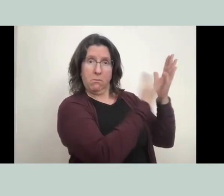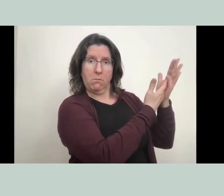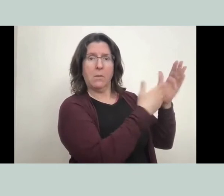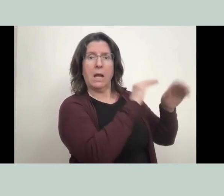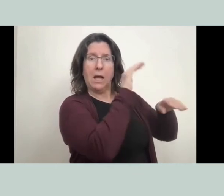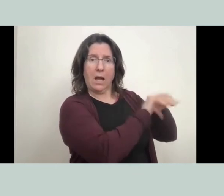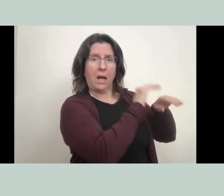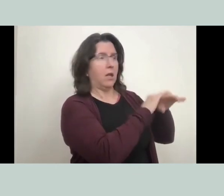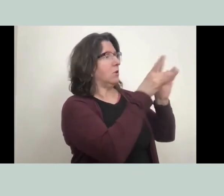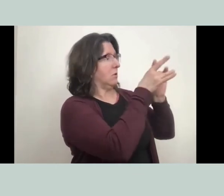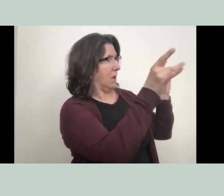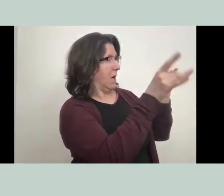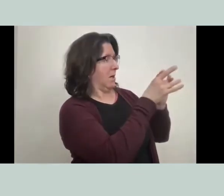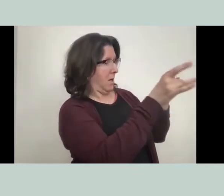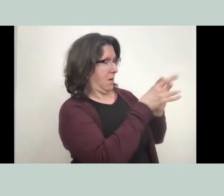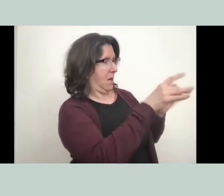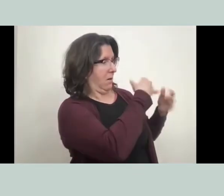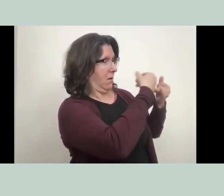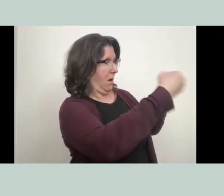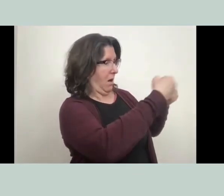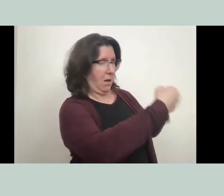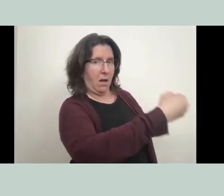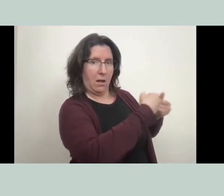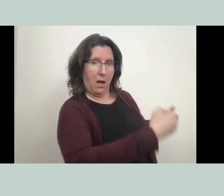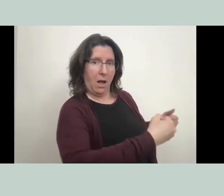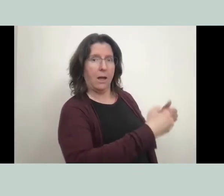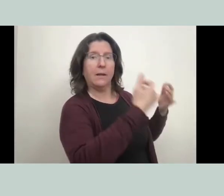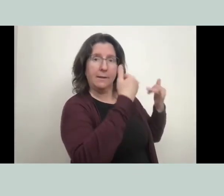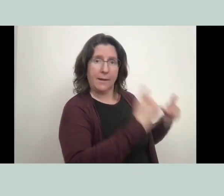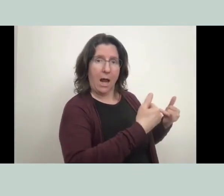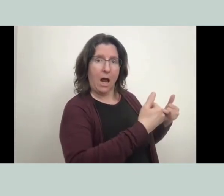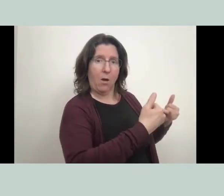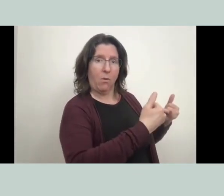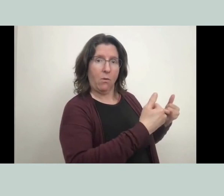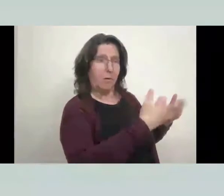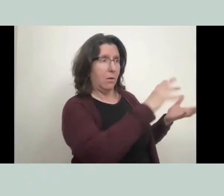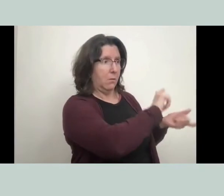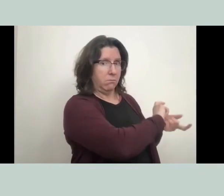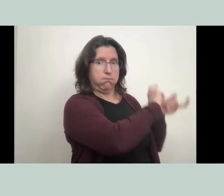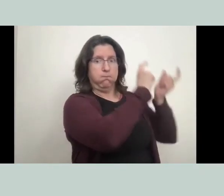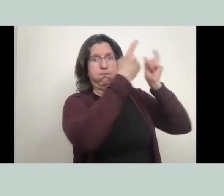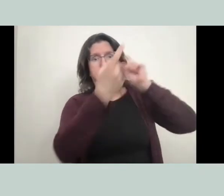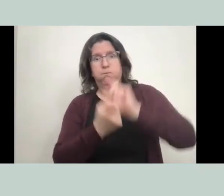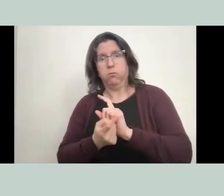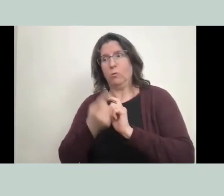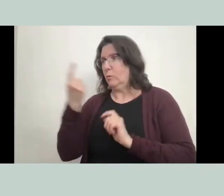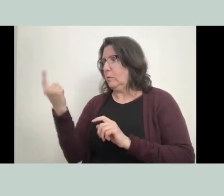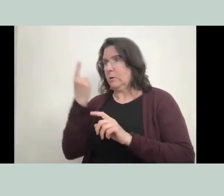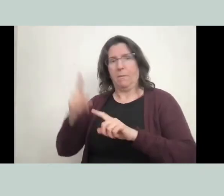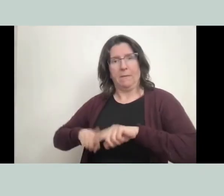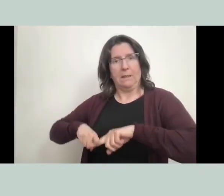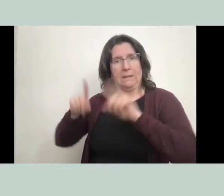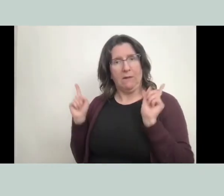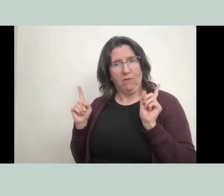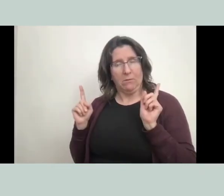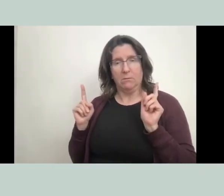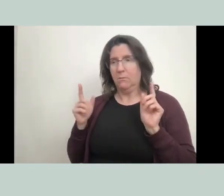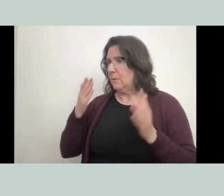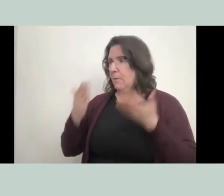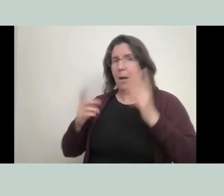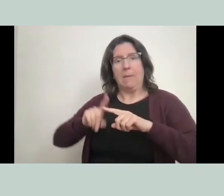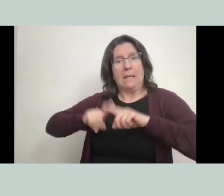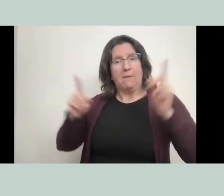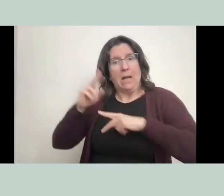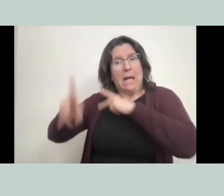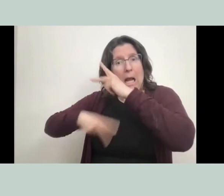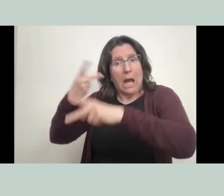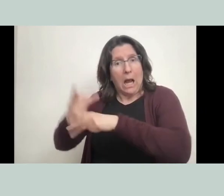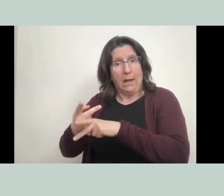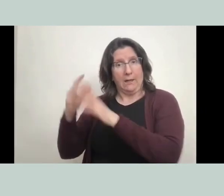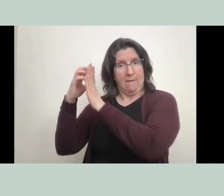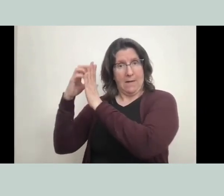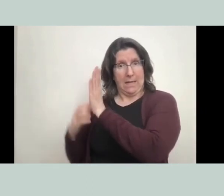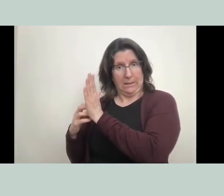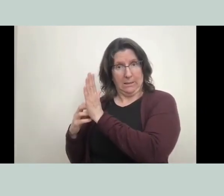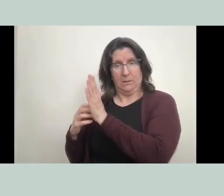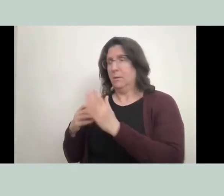Start with some original text that contains the features that you want to have 'transformed' into a different text or context.